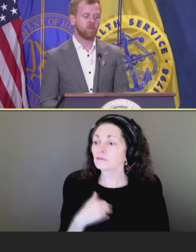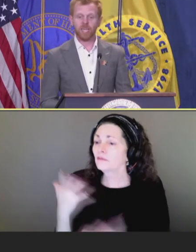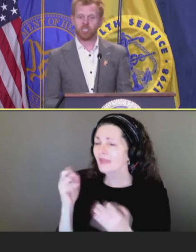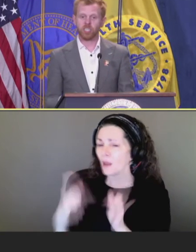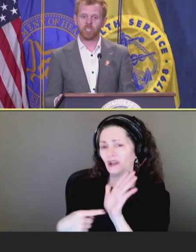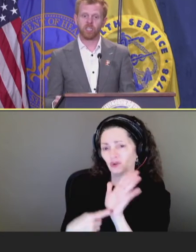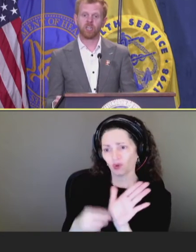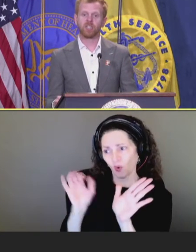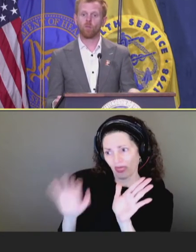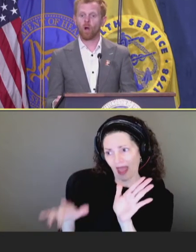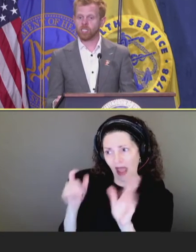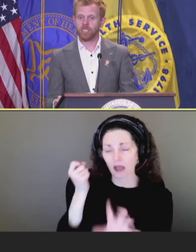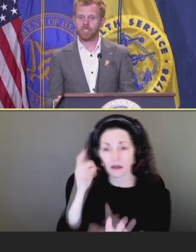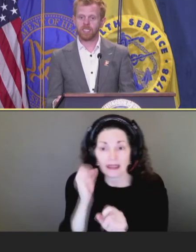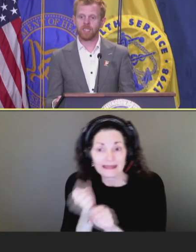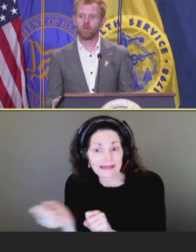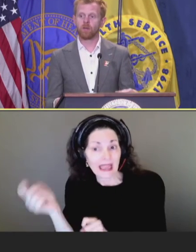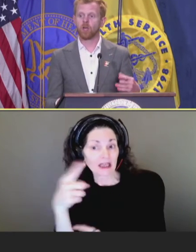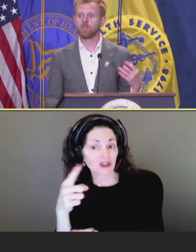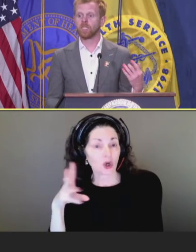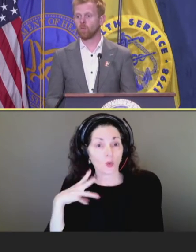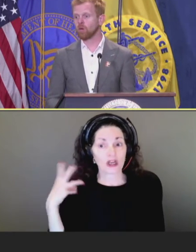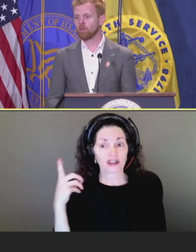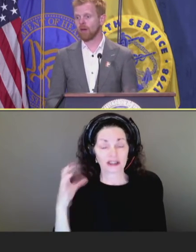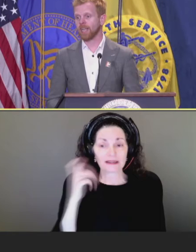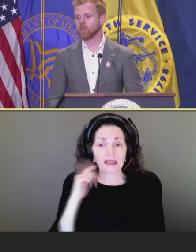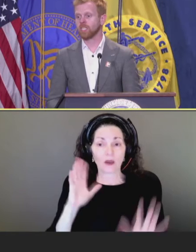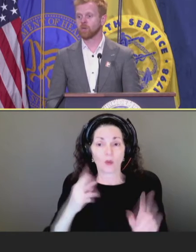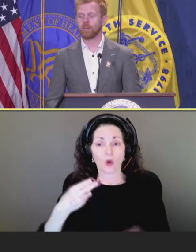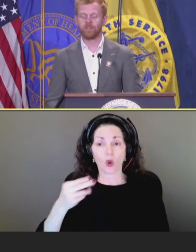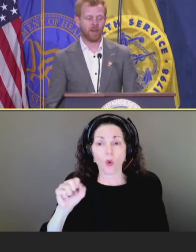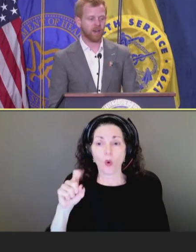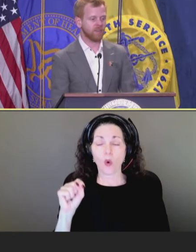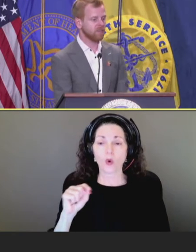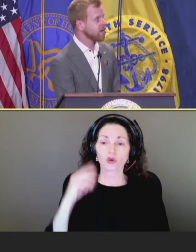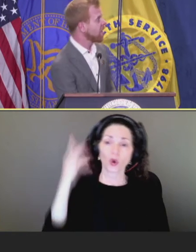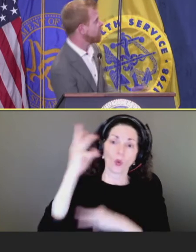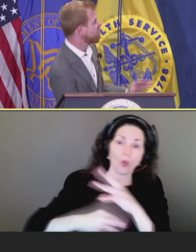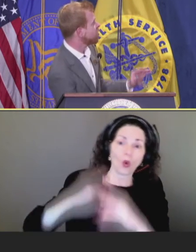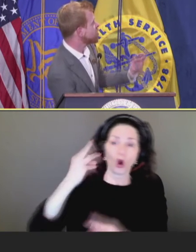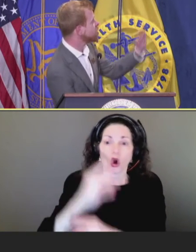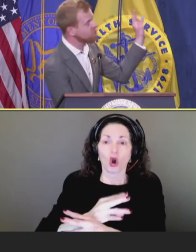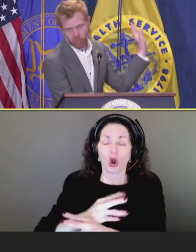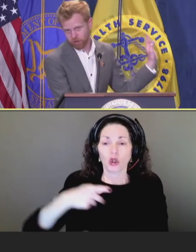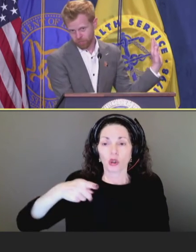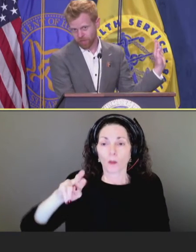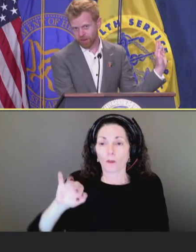next year Washington, D.C. will be hosting World Pride 2025. And there's no way you could read all